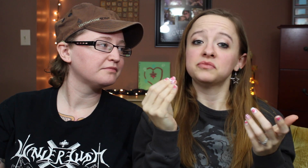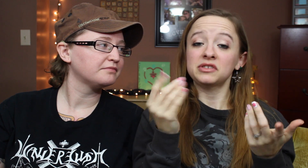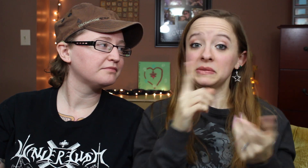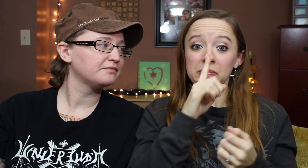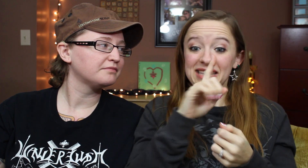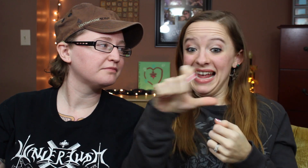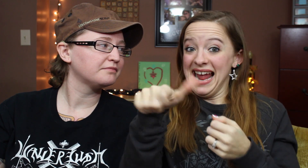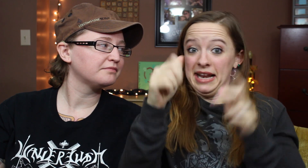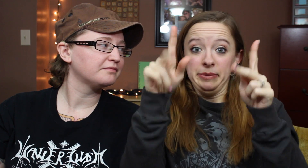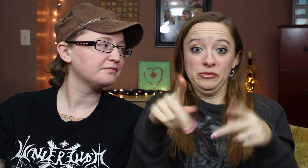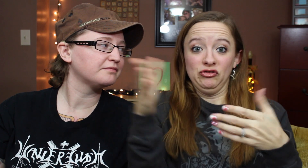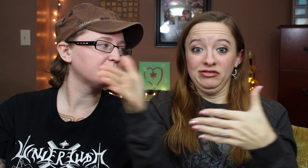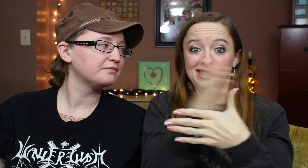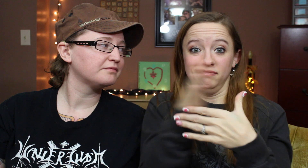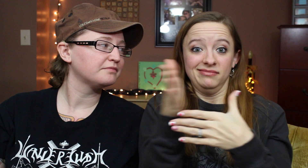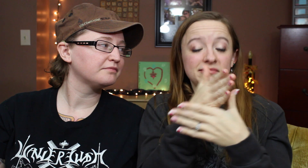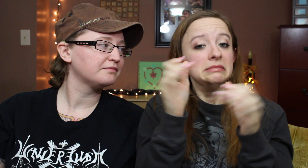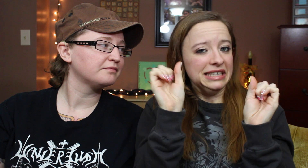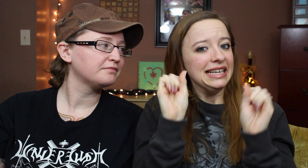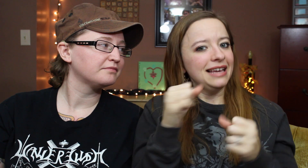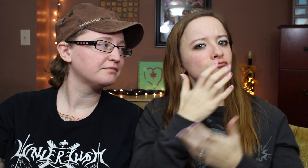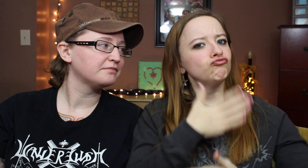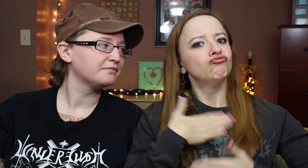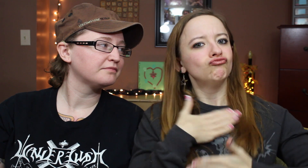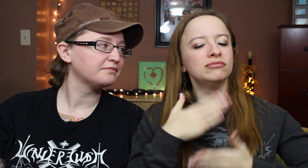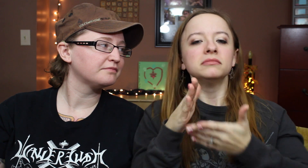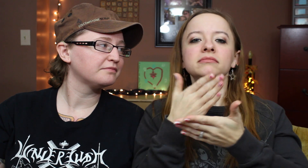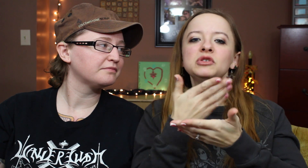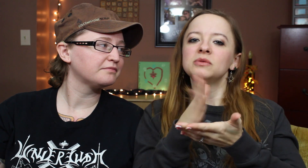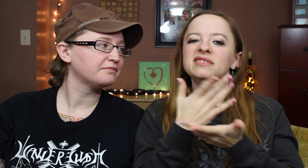hear anything. I mean a Deaf person